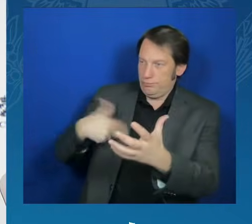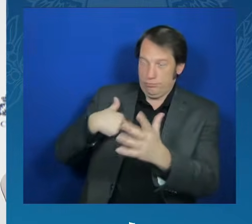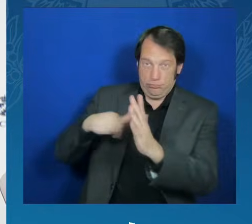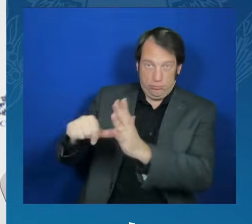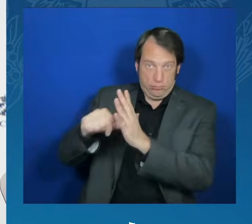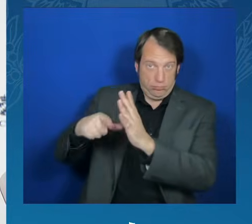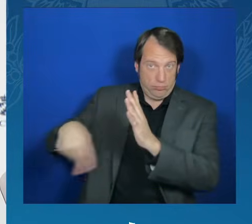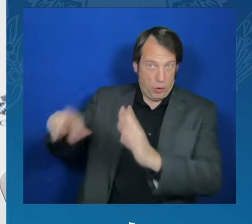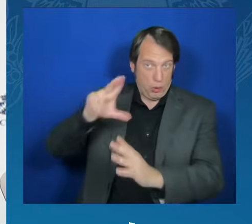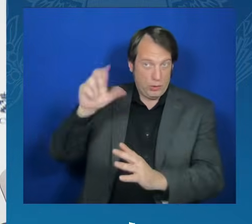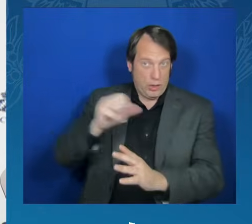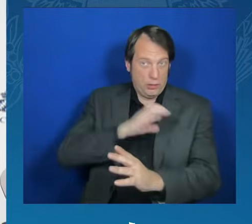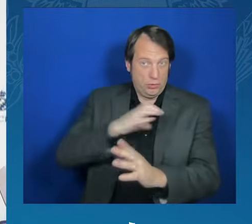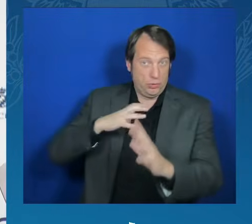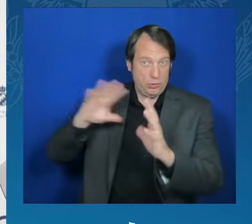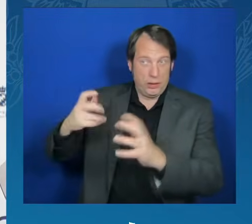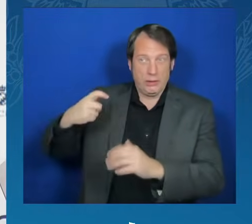Madam Vice President, you have the floor.